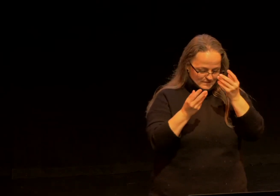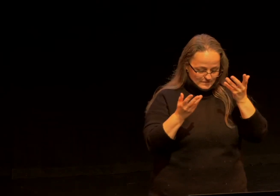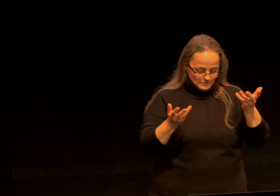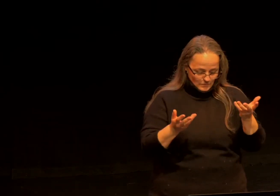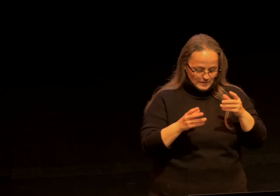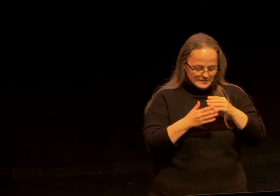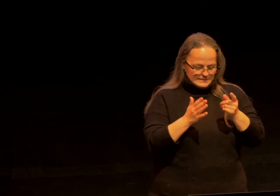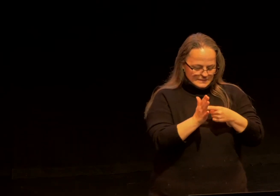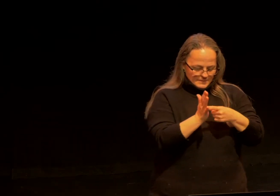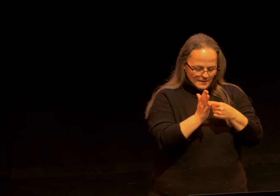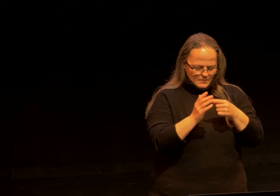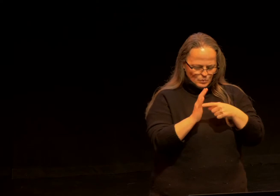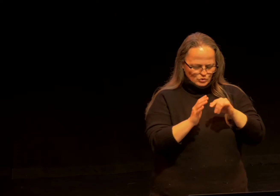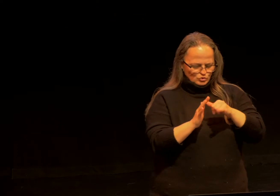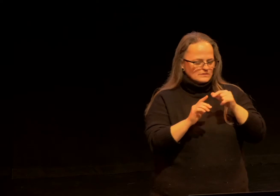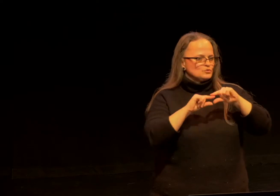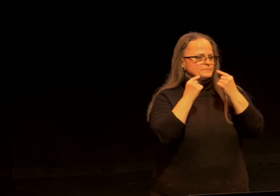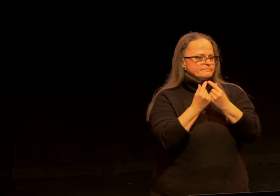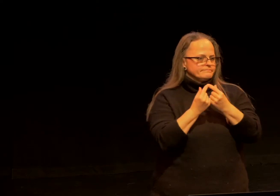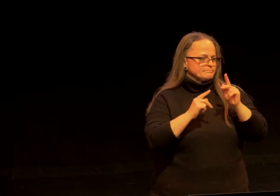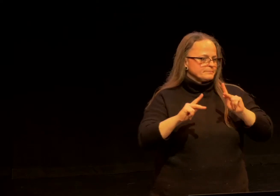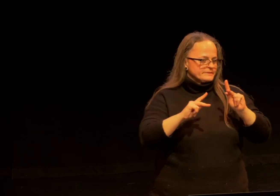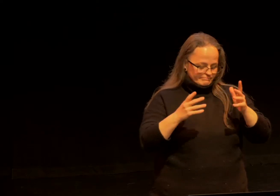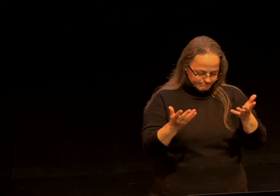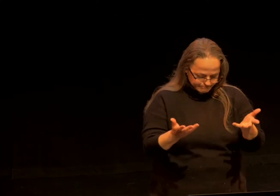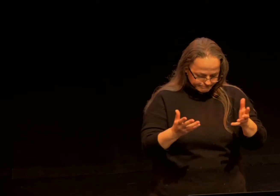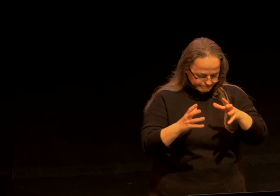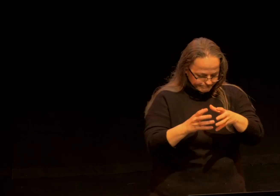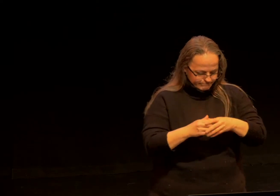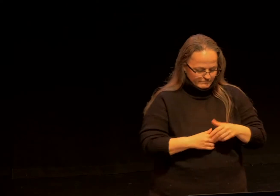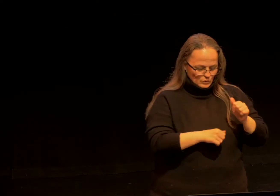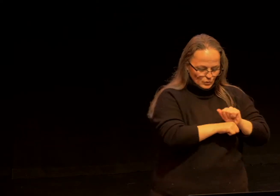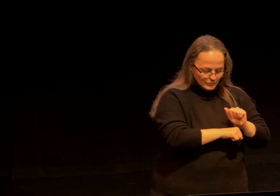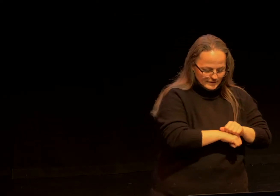We need to have tools and information sometimes just so that as a group,